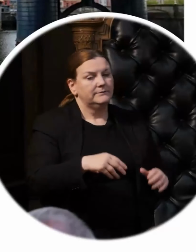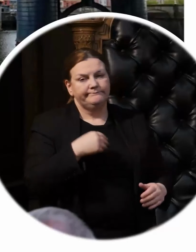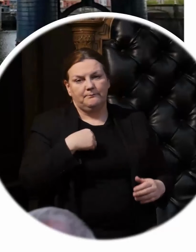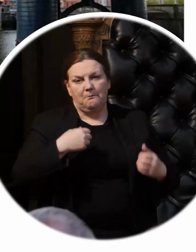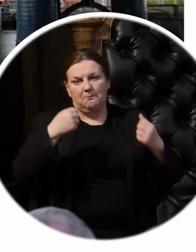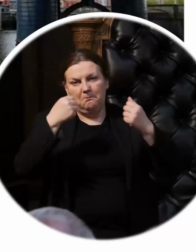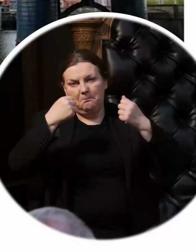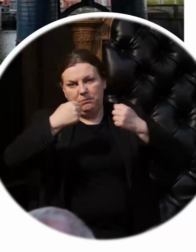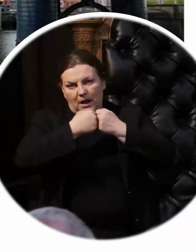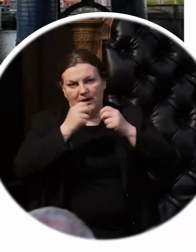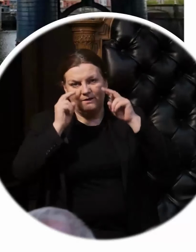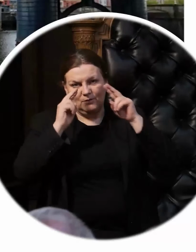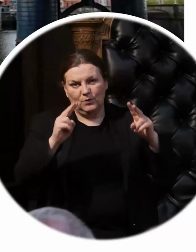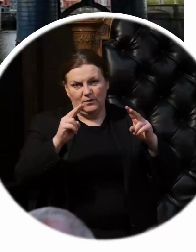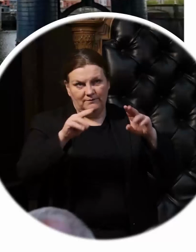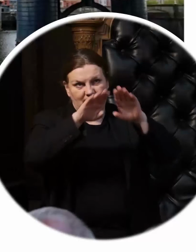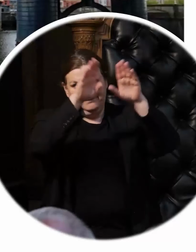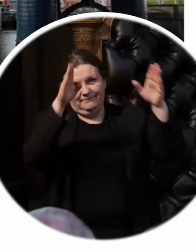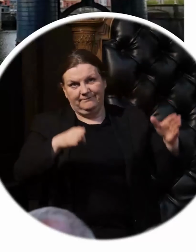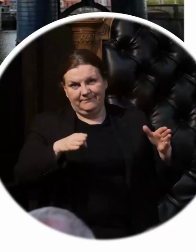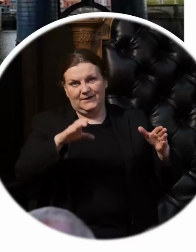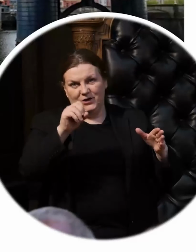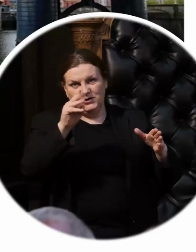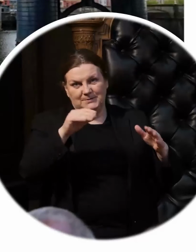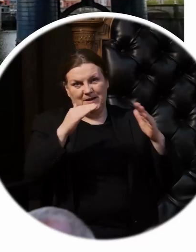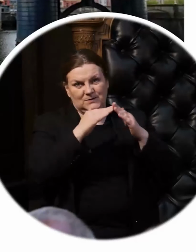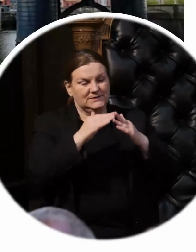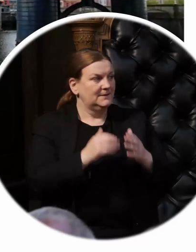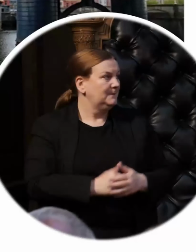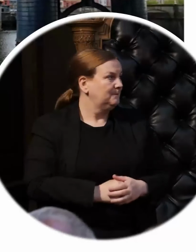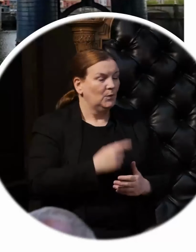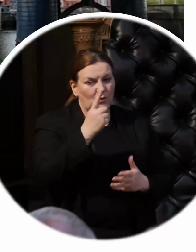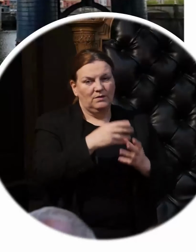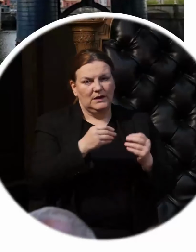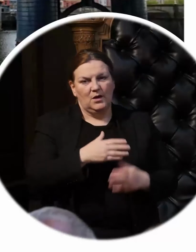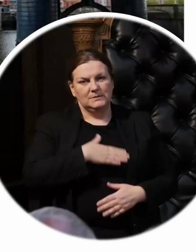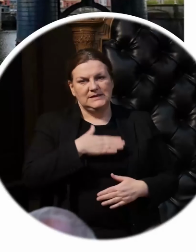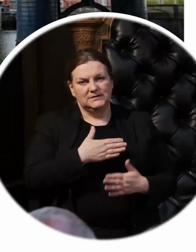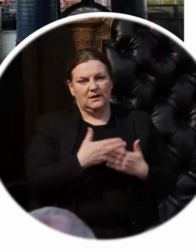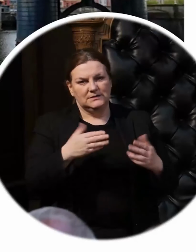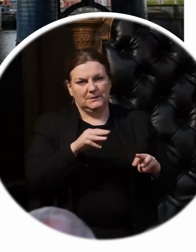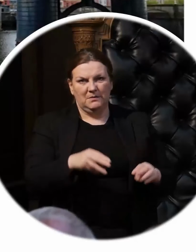And this is one thing of the day where it really, really upset an awful lot of people when it was constructed.